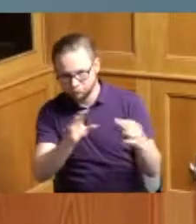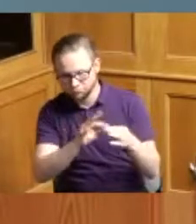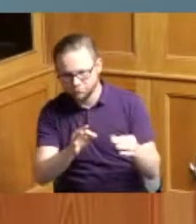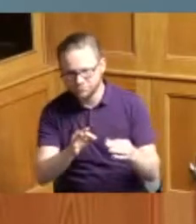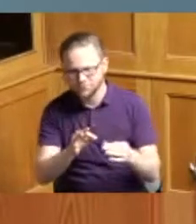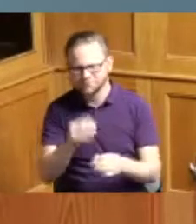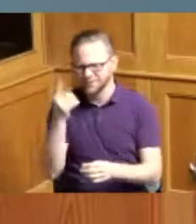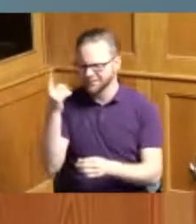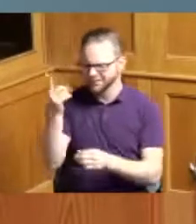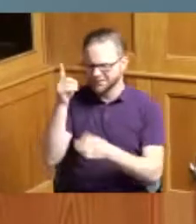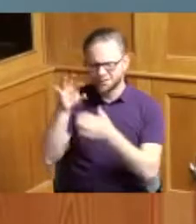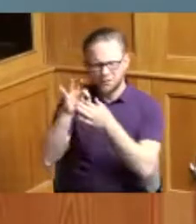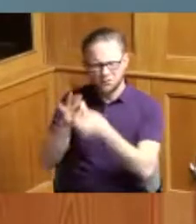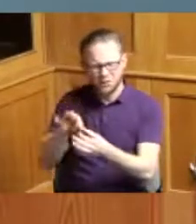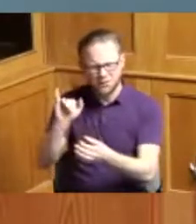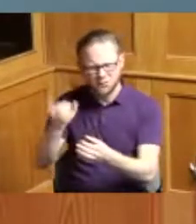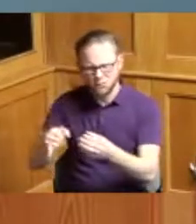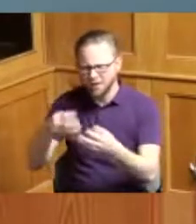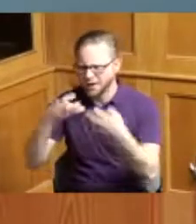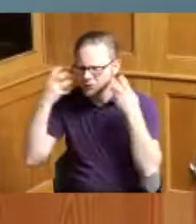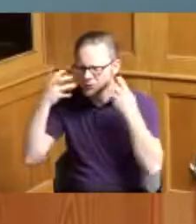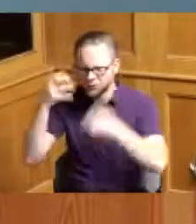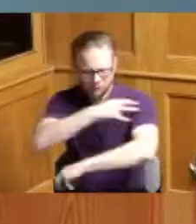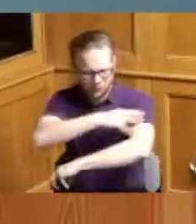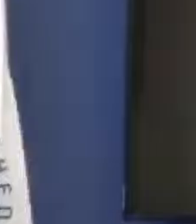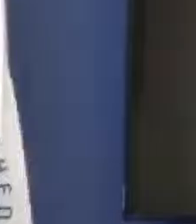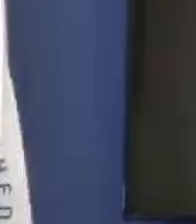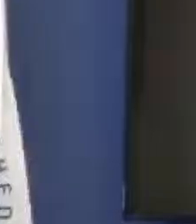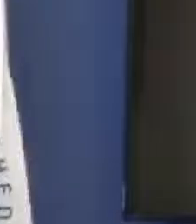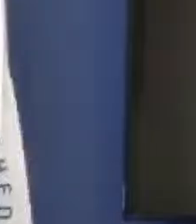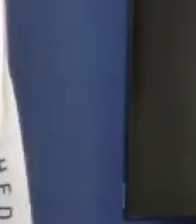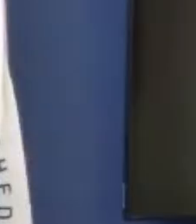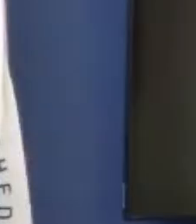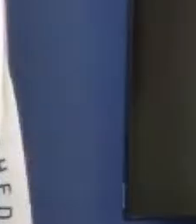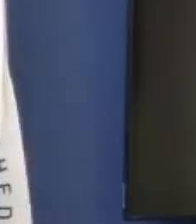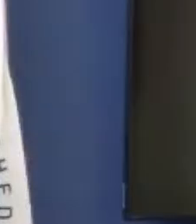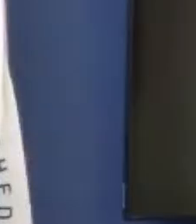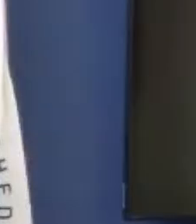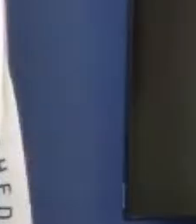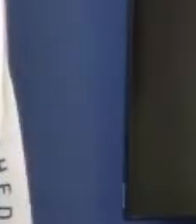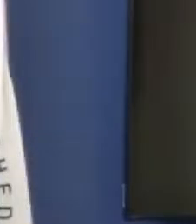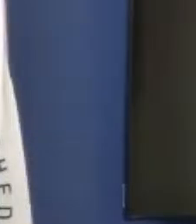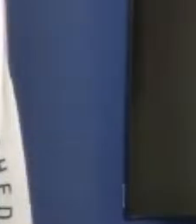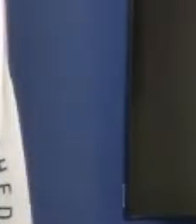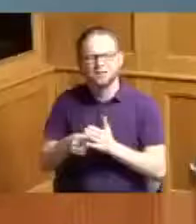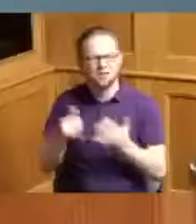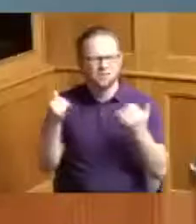about those stripes that really gets to me and so I'm gonna open it up for you to say a few things